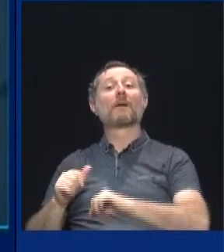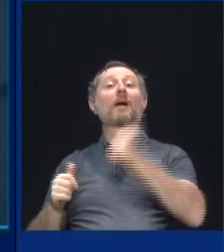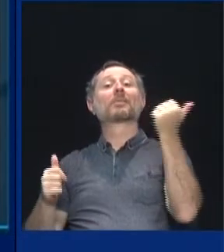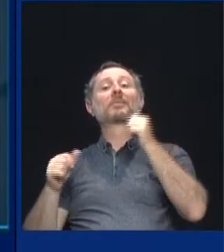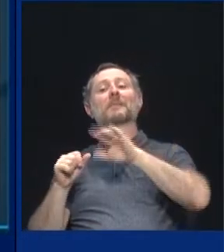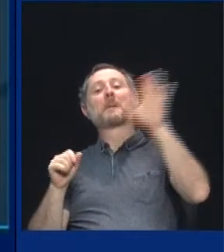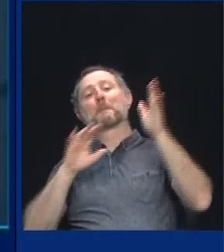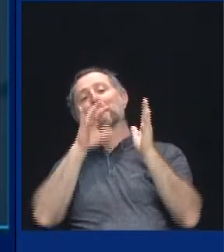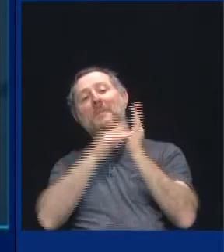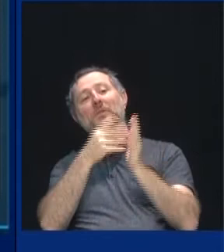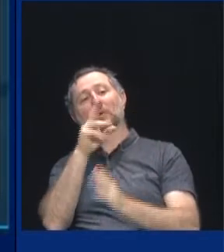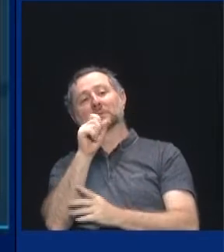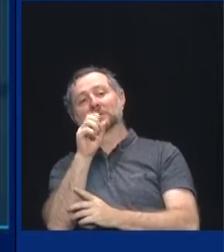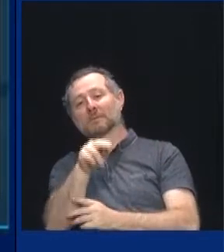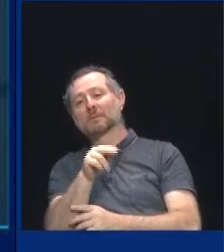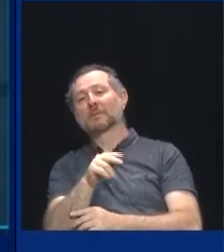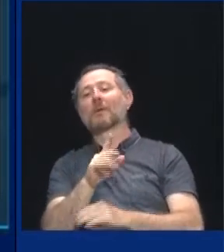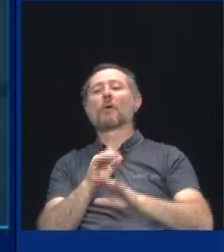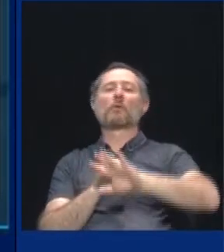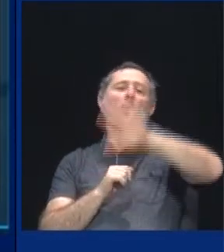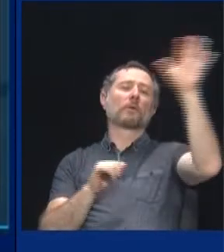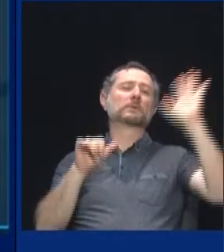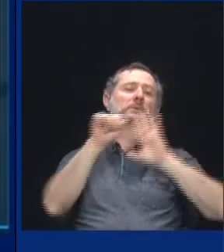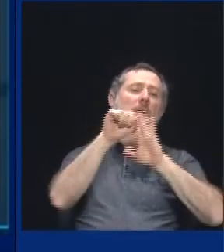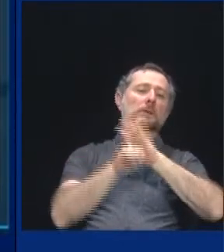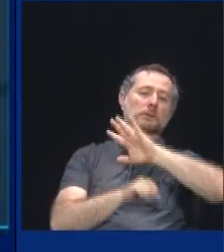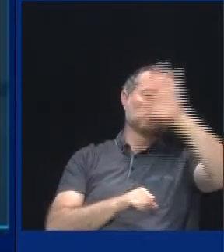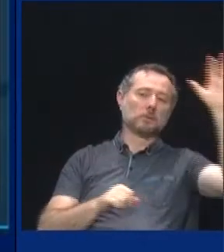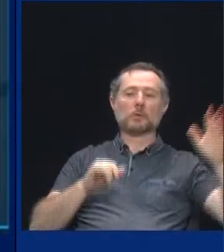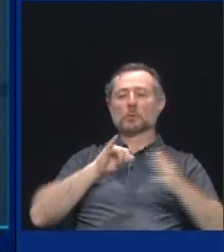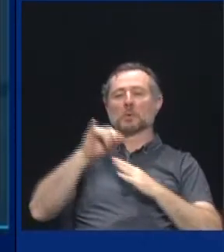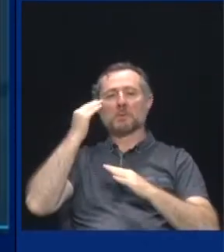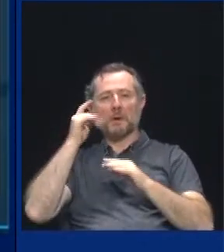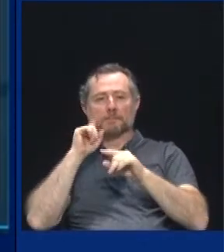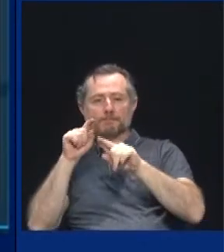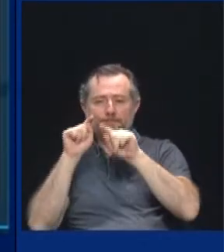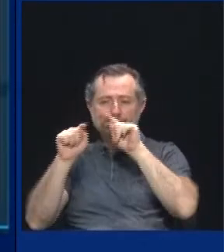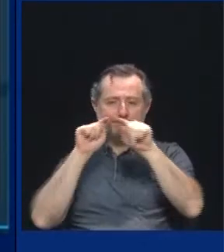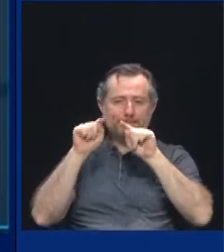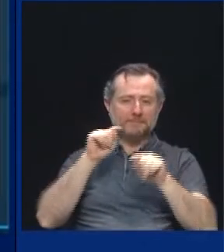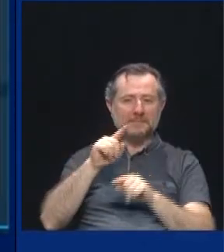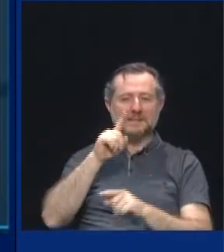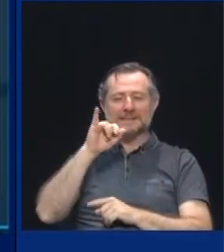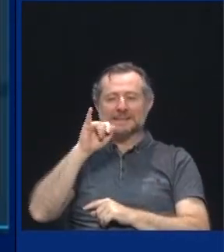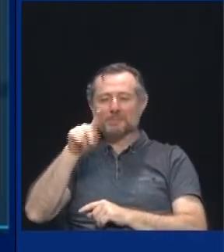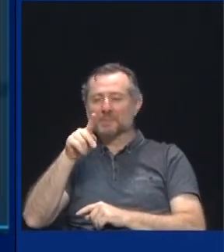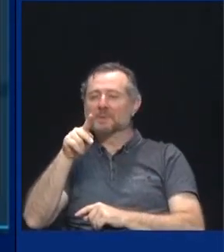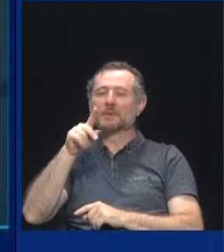AND WHERE THIS IS SPREADING. OTHER PARTS OF THE STATE, IT'S IN THE MID HUDSON, IT'S ALL OVER